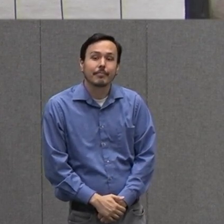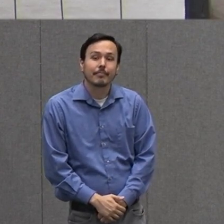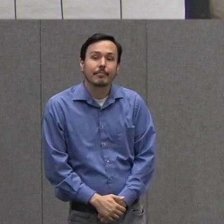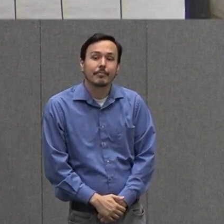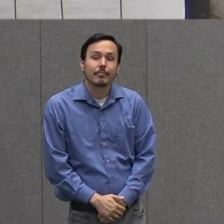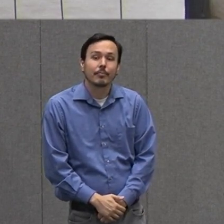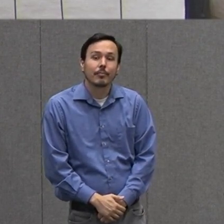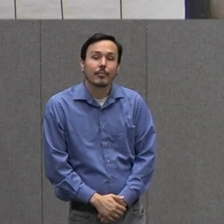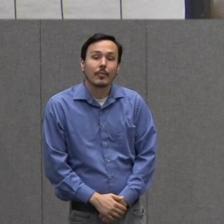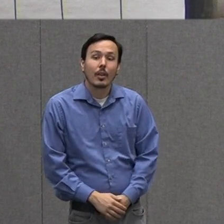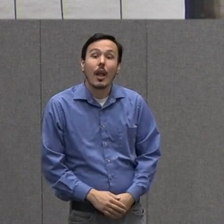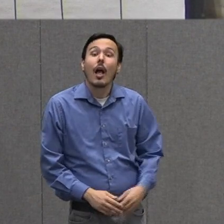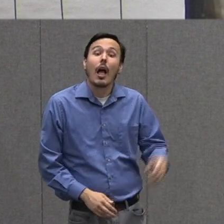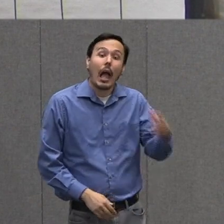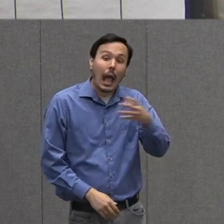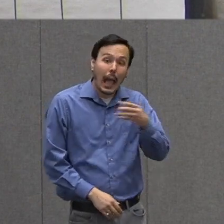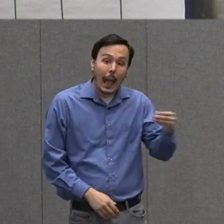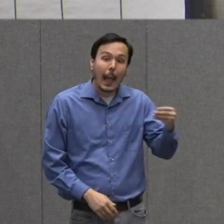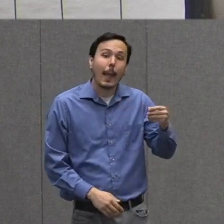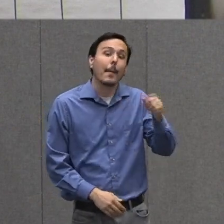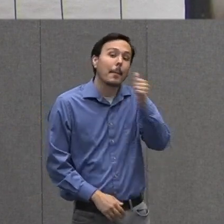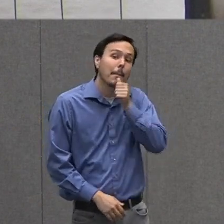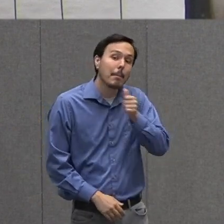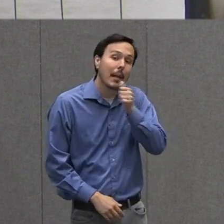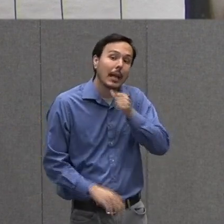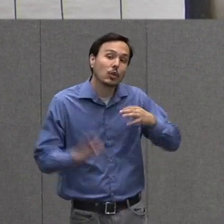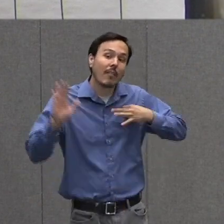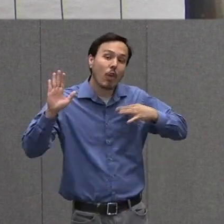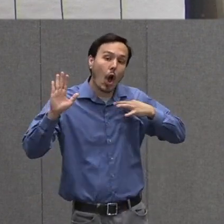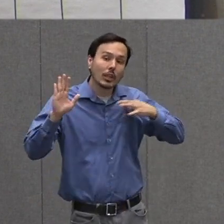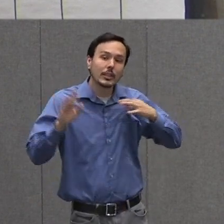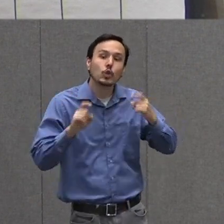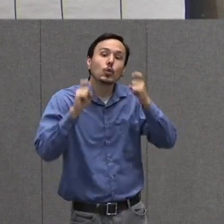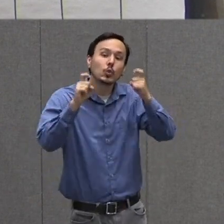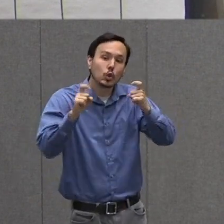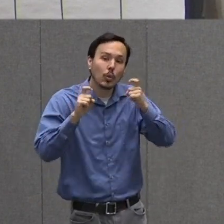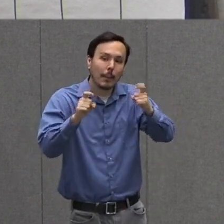And patient volunteers contribute thoughtfully.